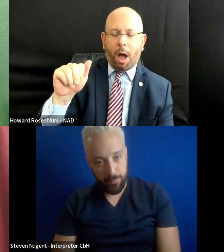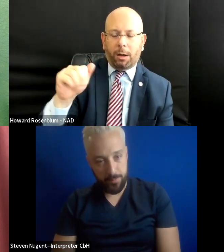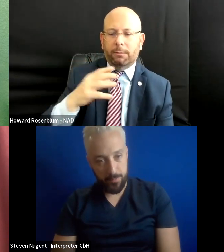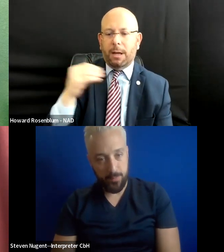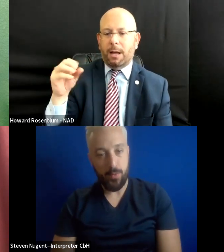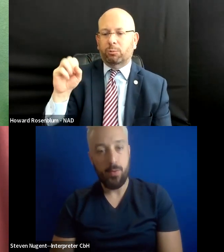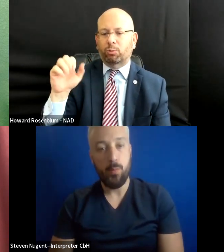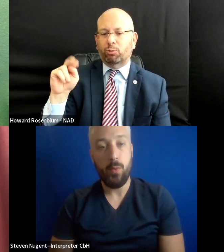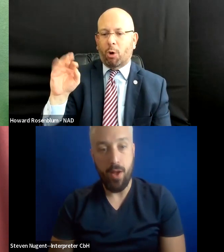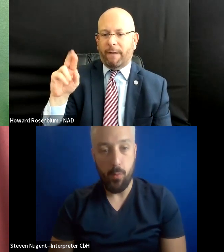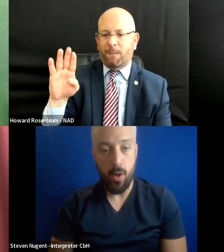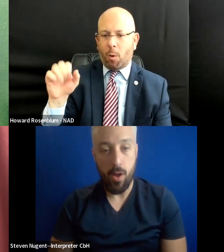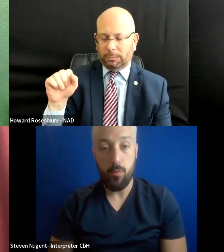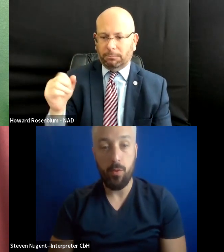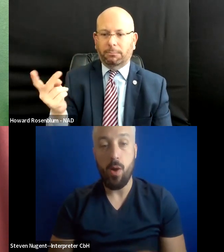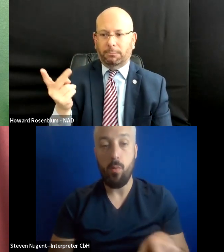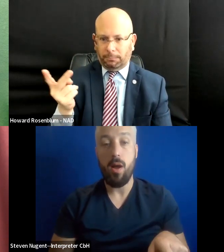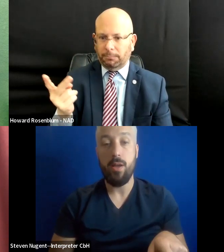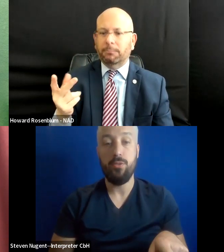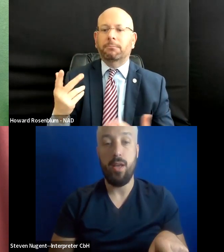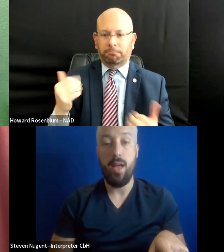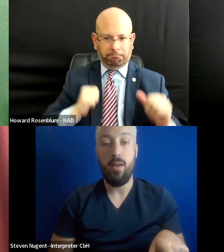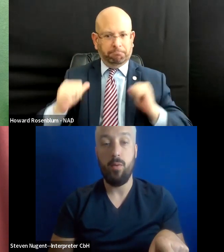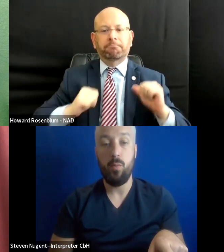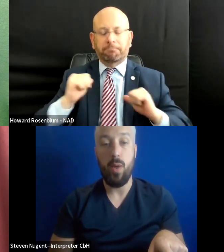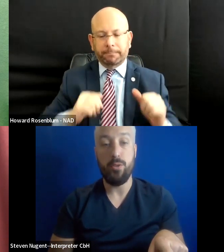for the halftime show? And they balked at that